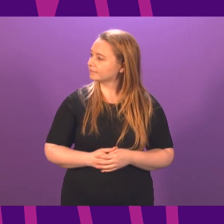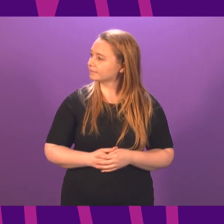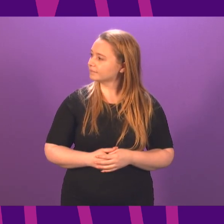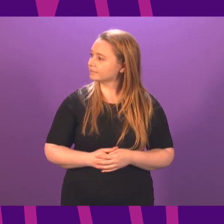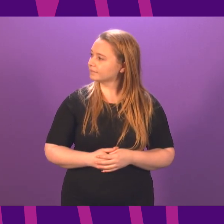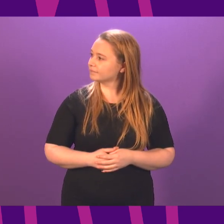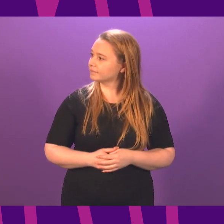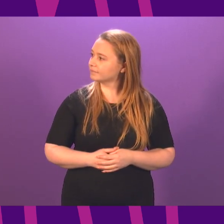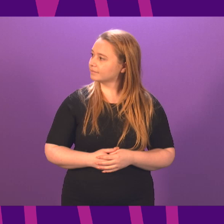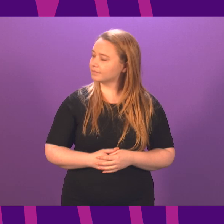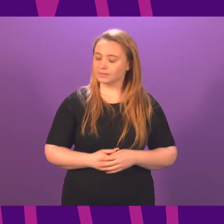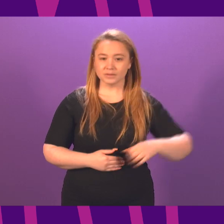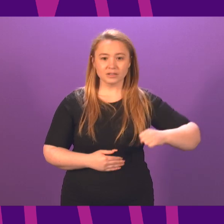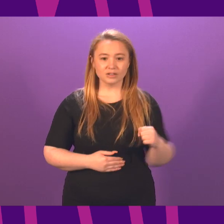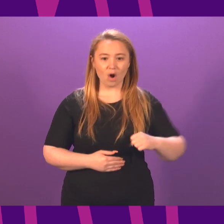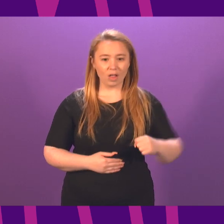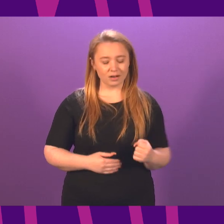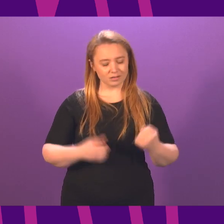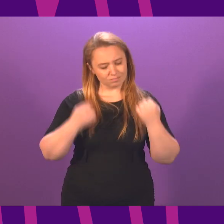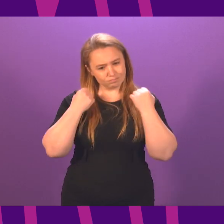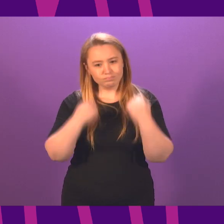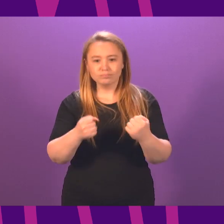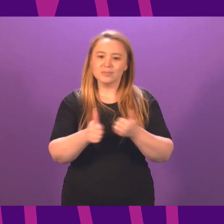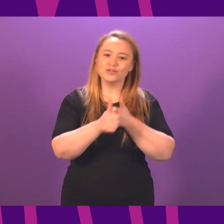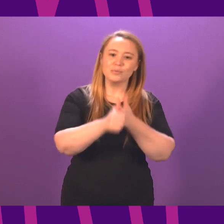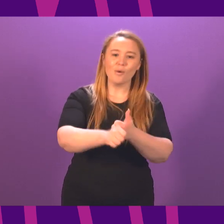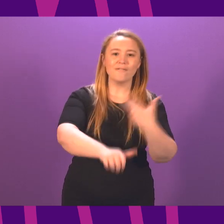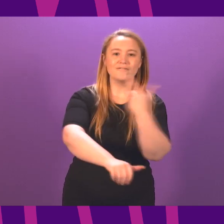are showing strong support for vaccination, but we still need to take action to get